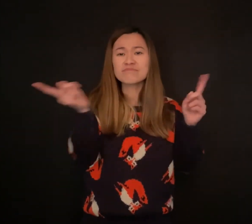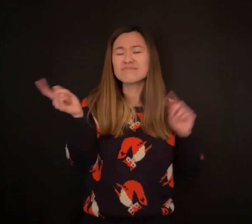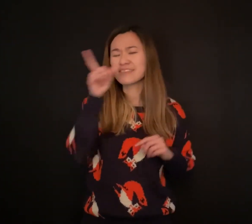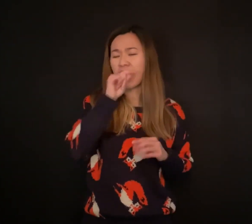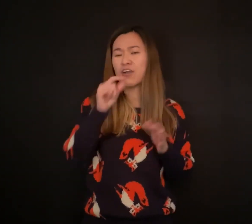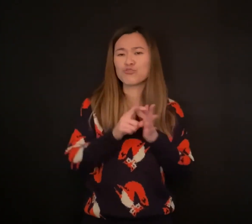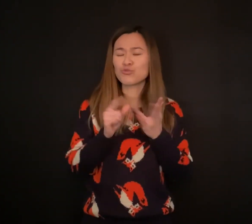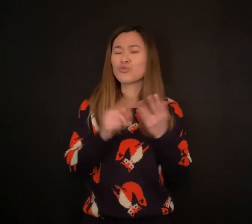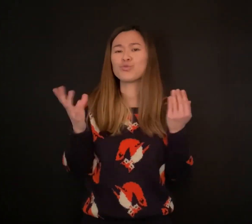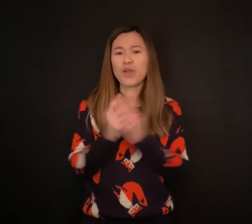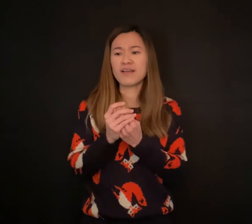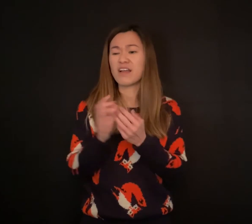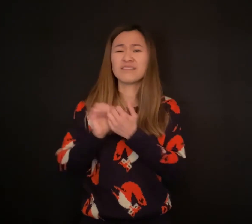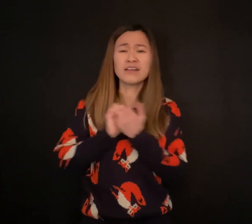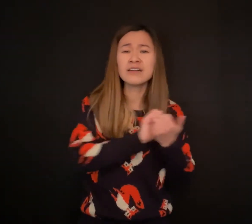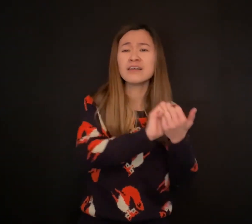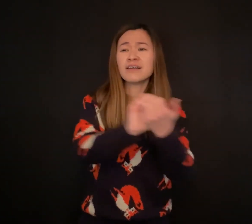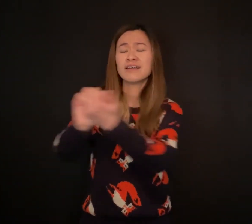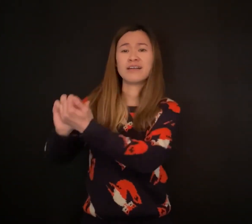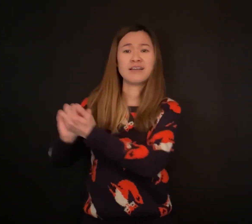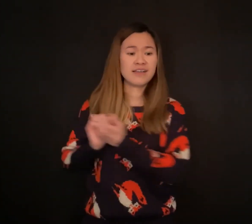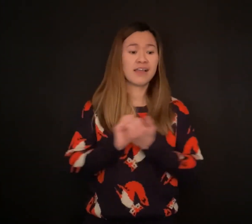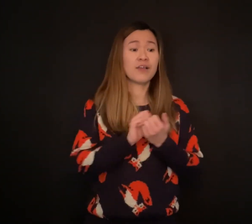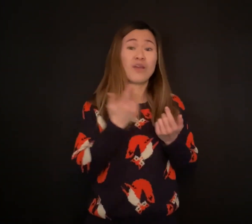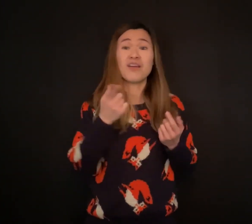I know that we can work together